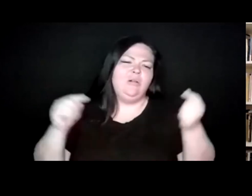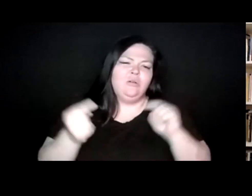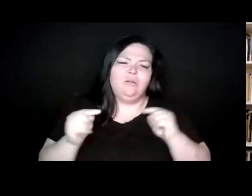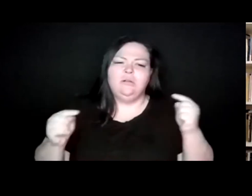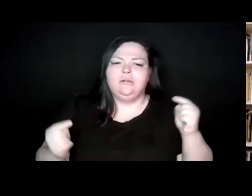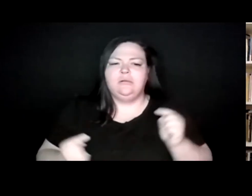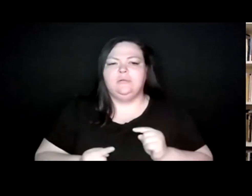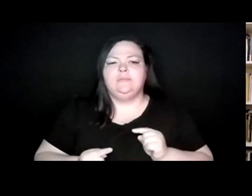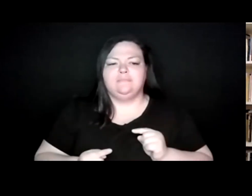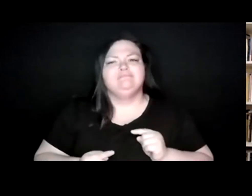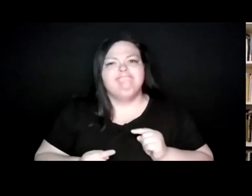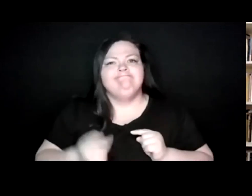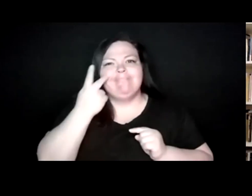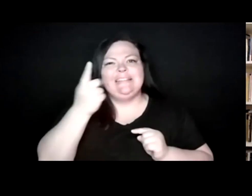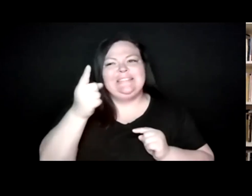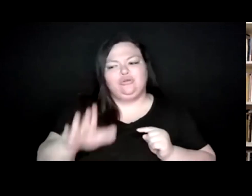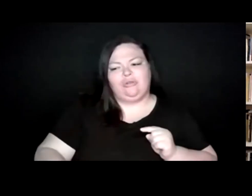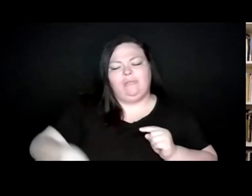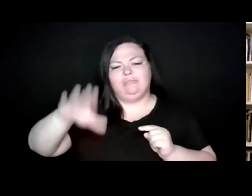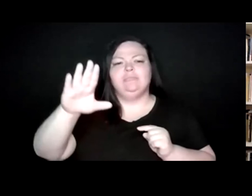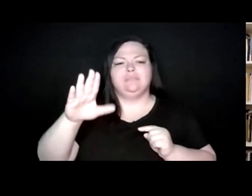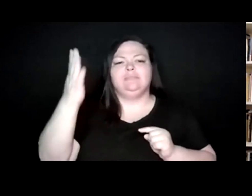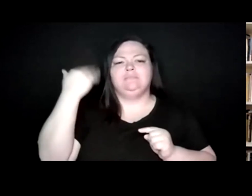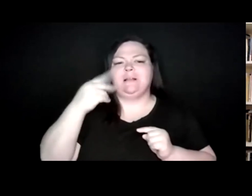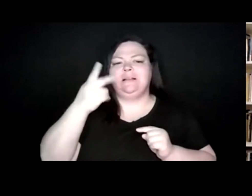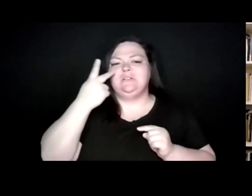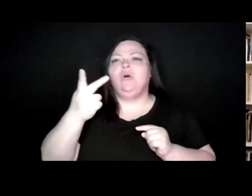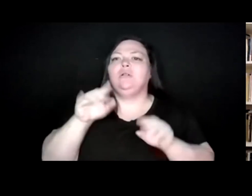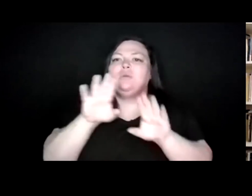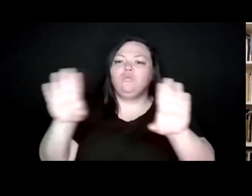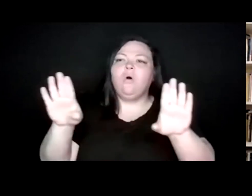I had seen your childhood once—there / was a hole in the wall of the living room.//